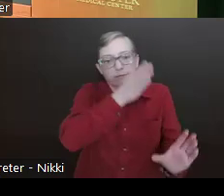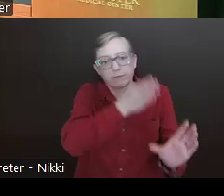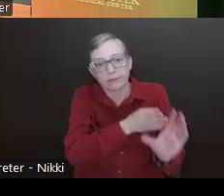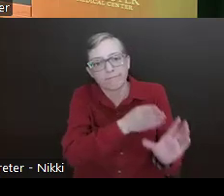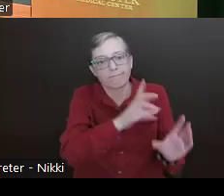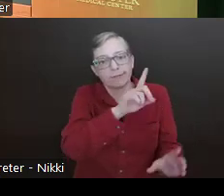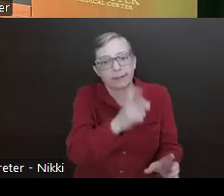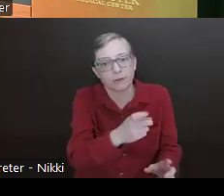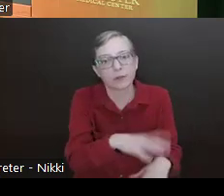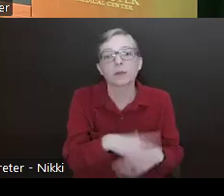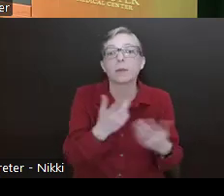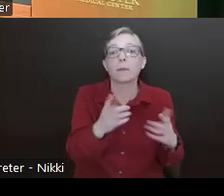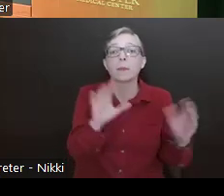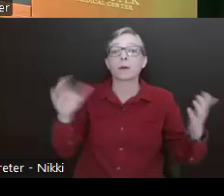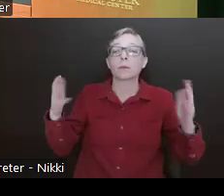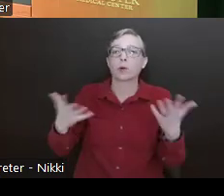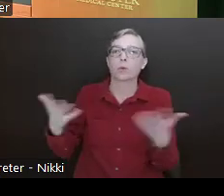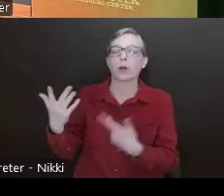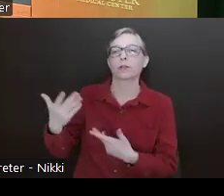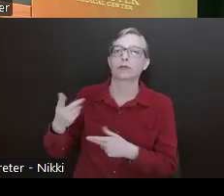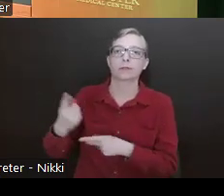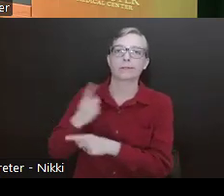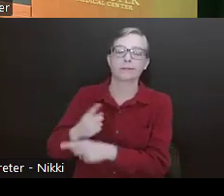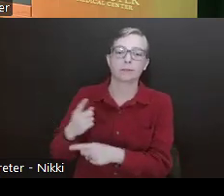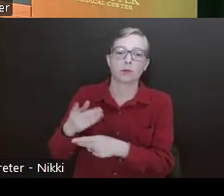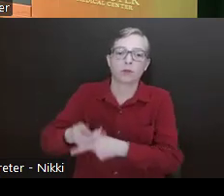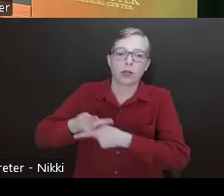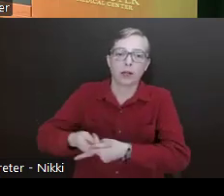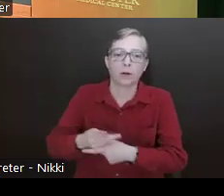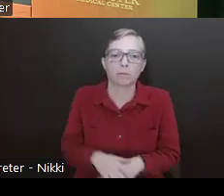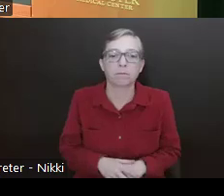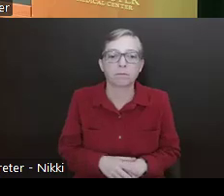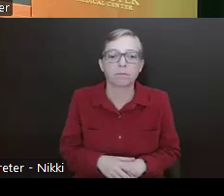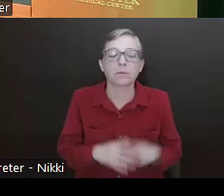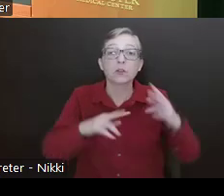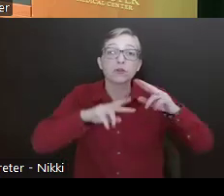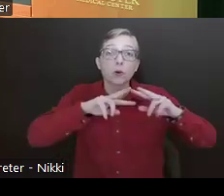so this is just the main forest plot looking at the effects of CBT on depression um so anything to